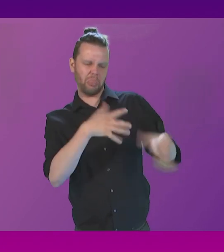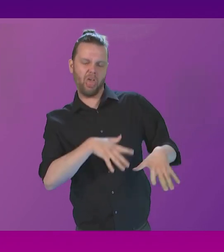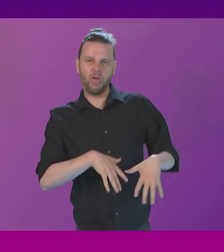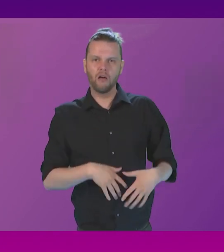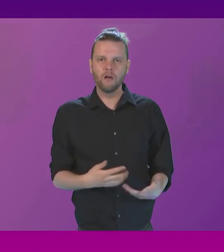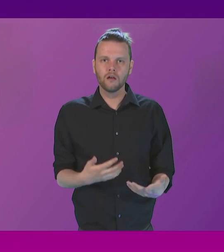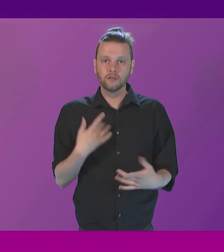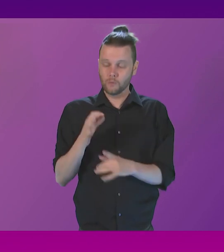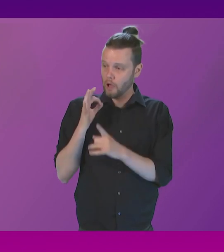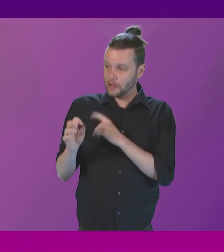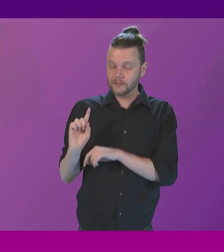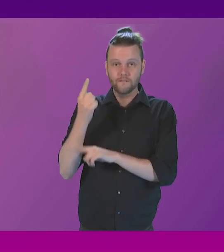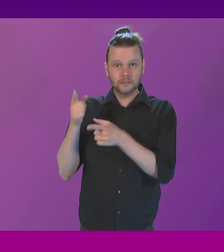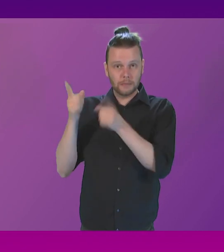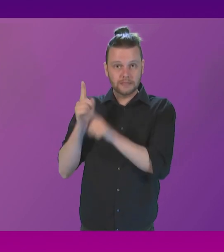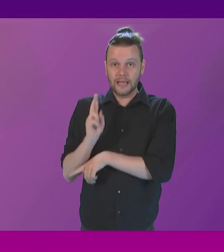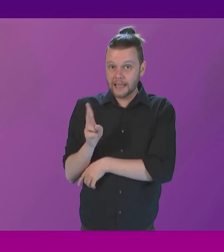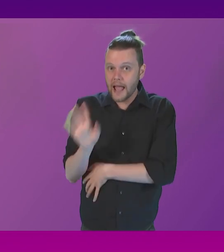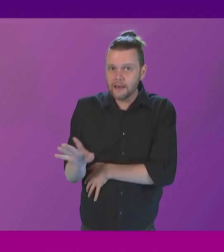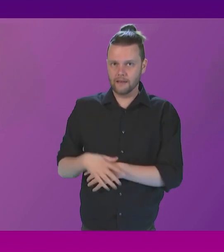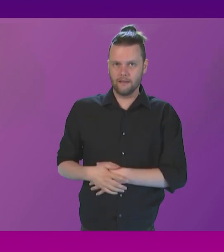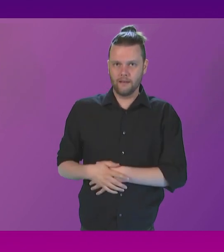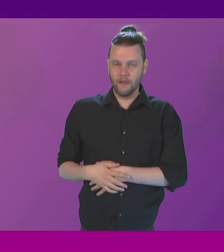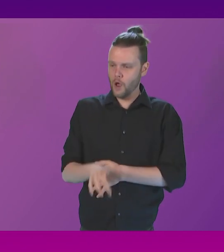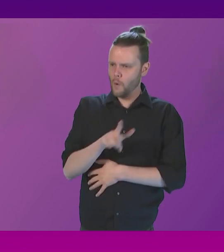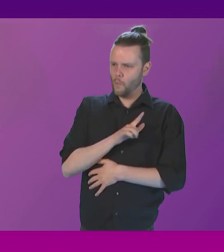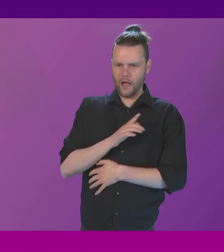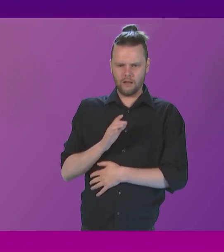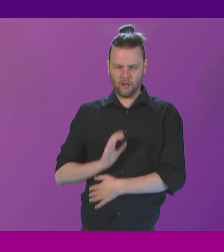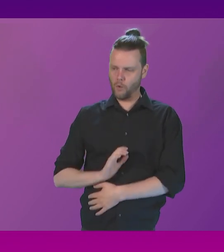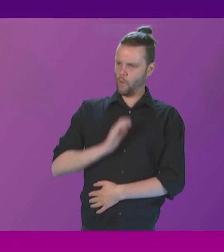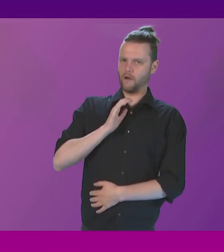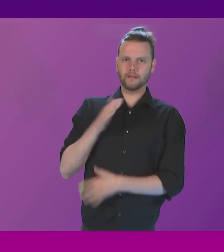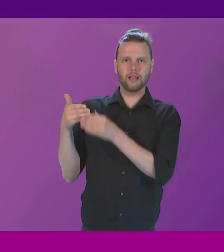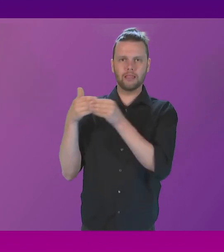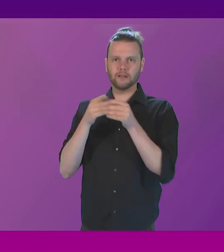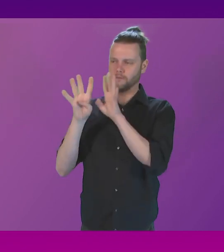so I again ask the First Minister why he has confidence in the leadership of NHS Greater Glasgow and Clyde.